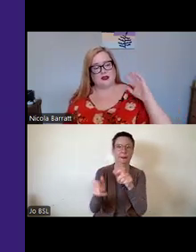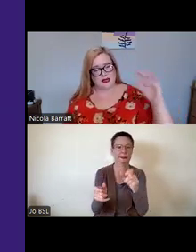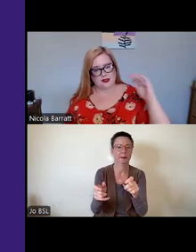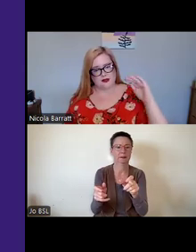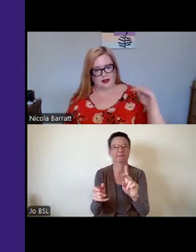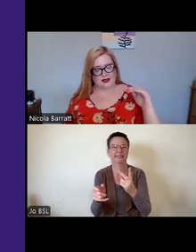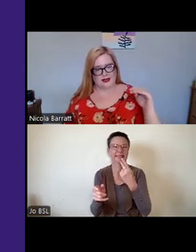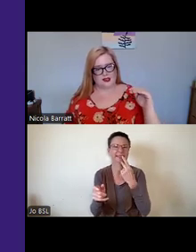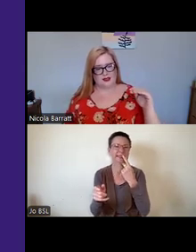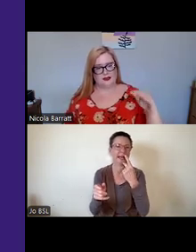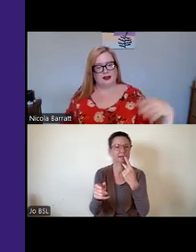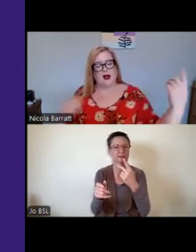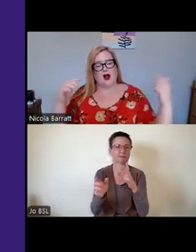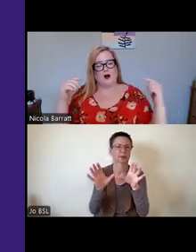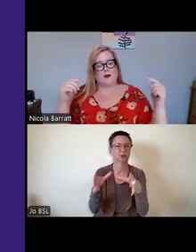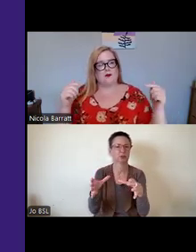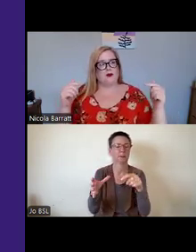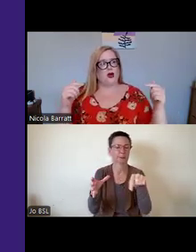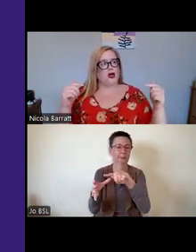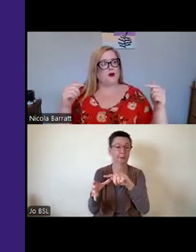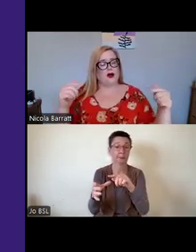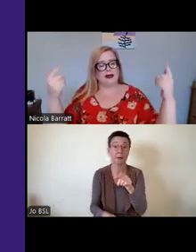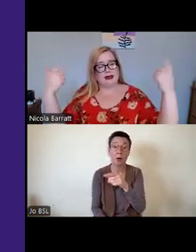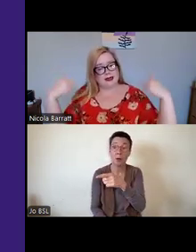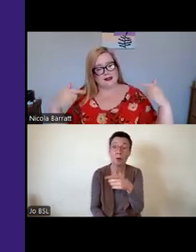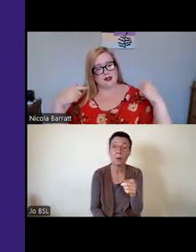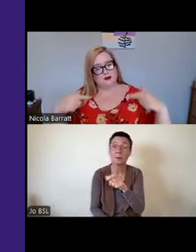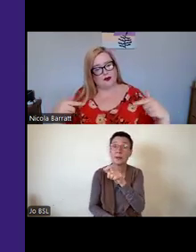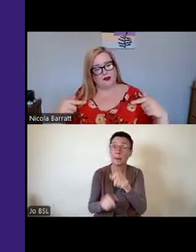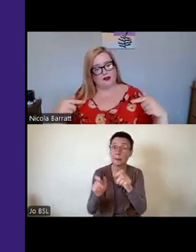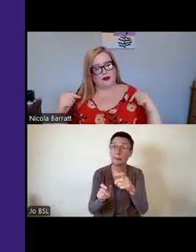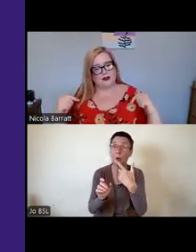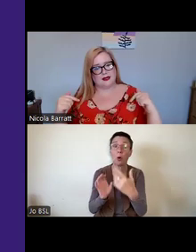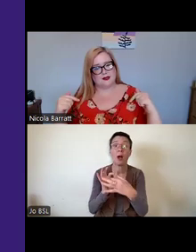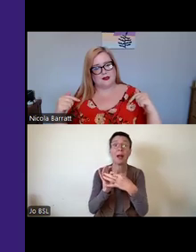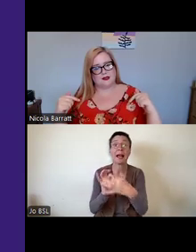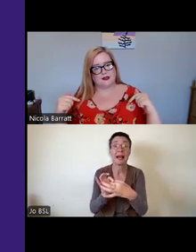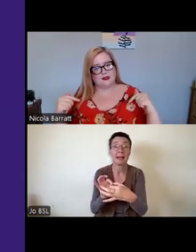Your second-degree connections are people who are connected to your first-degree connections.